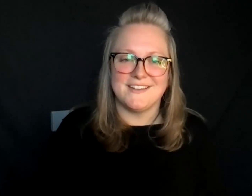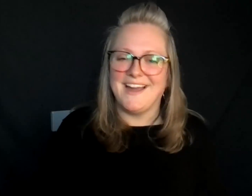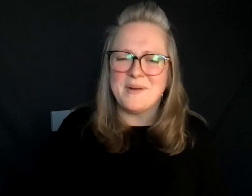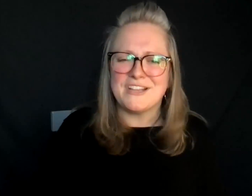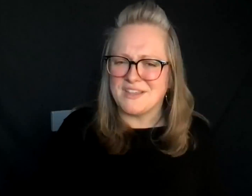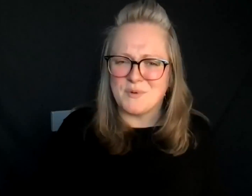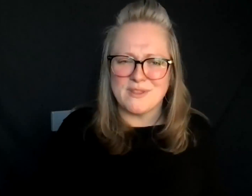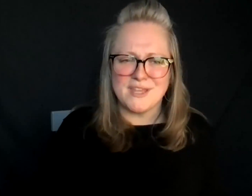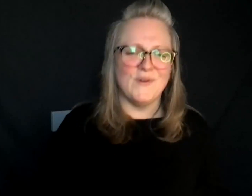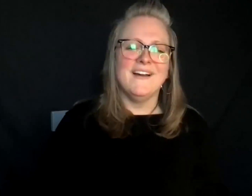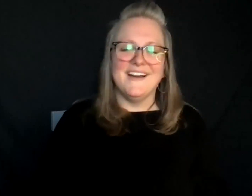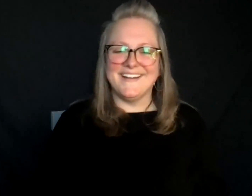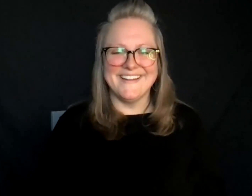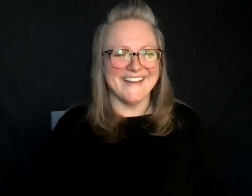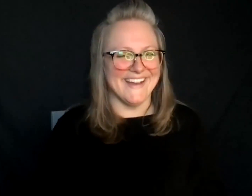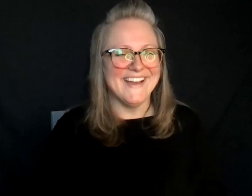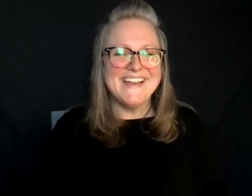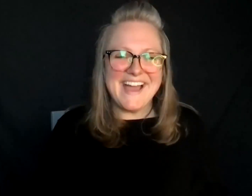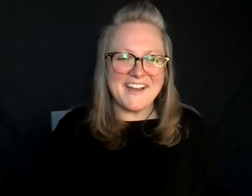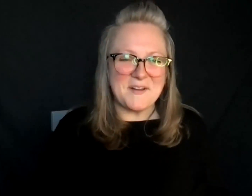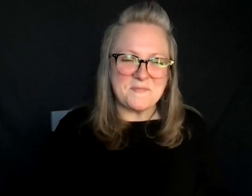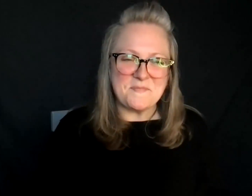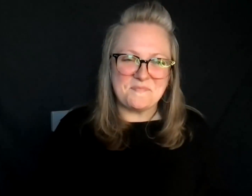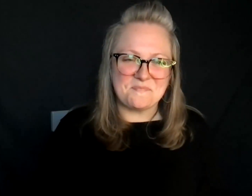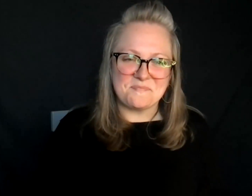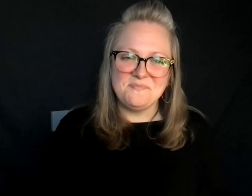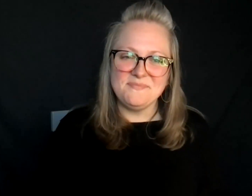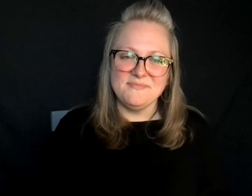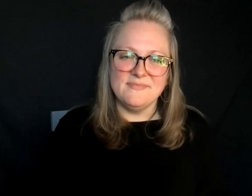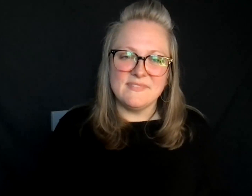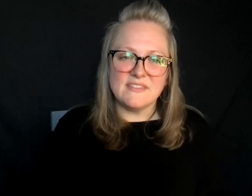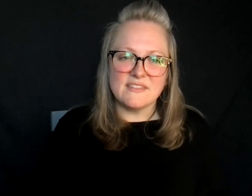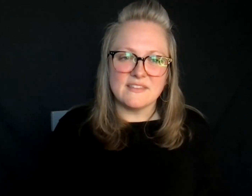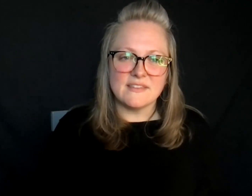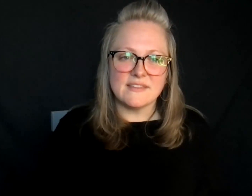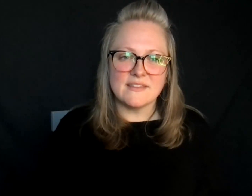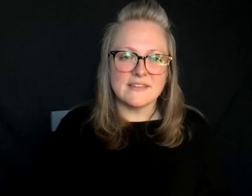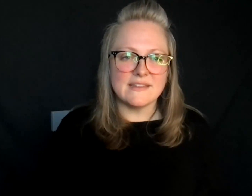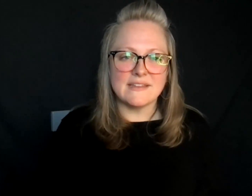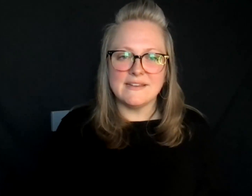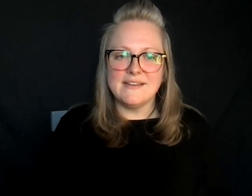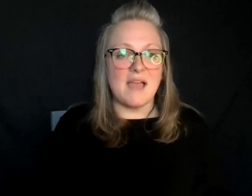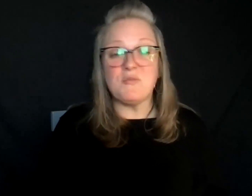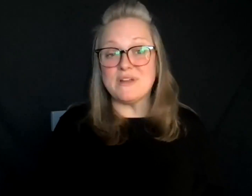IS THAT CORRECT? OKAY. SO THEY WERE TALKING TO YOU ABOUT THEIR ROOMMATE. OH GOSH, I WISH -- I WOULD LOVE TO